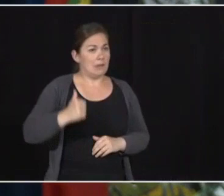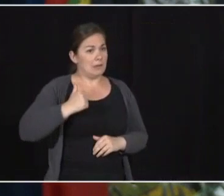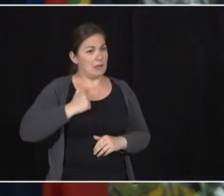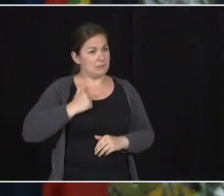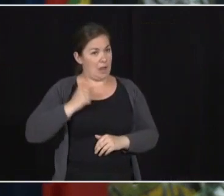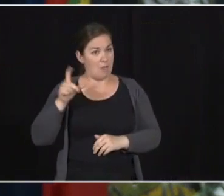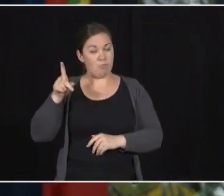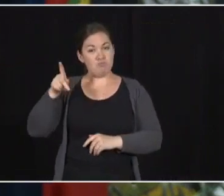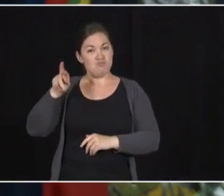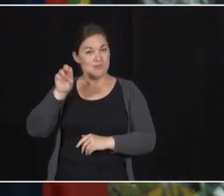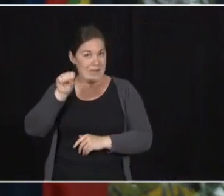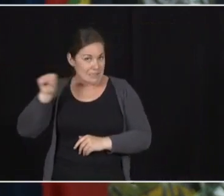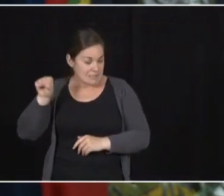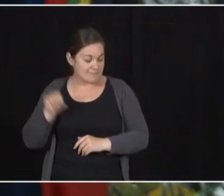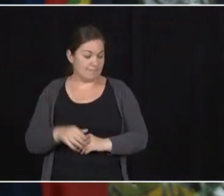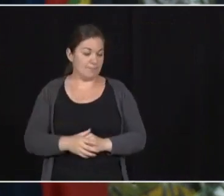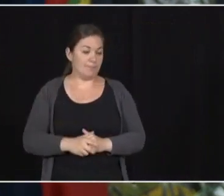Good afternoon, Premier.